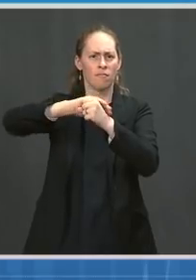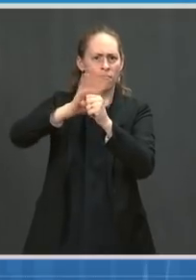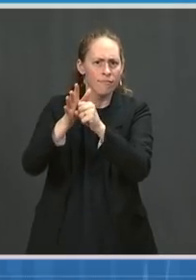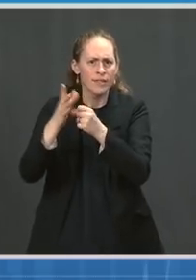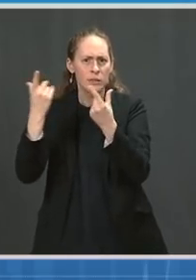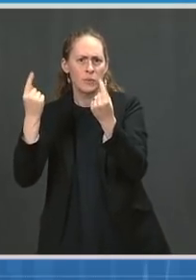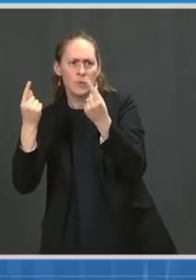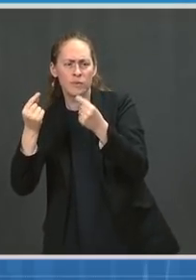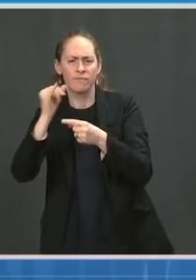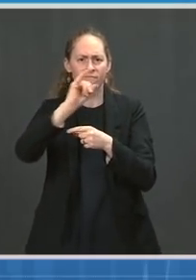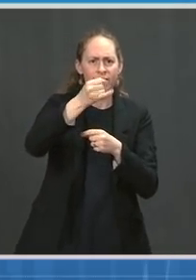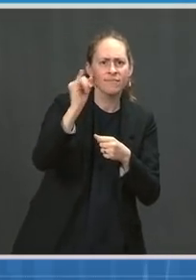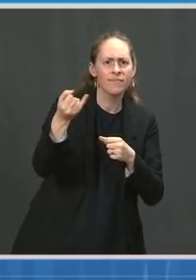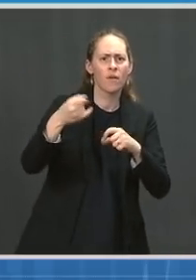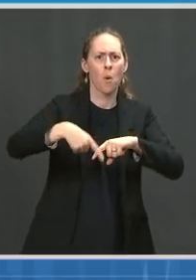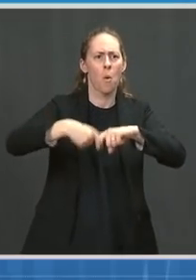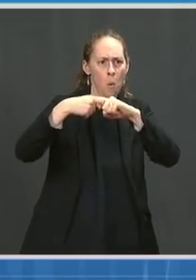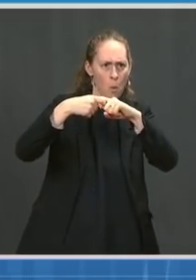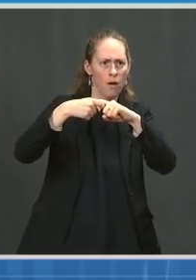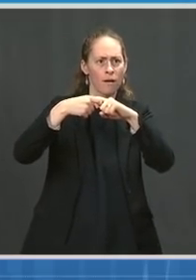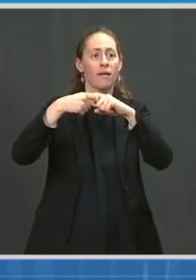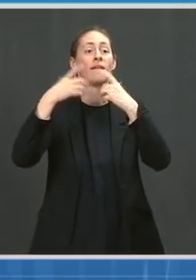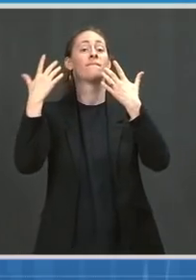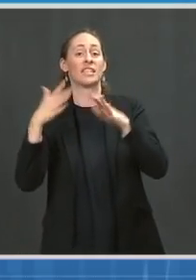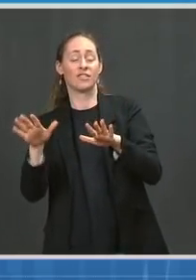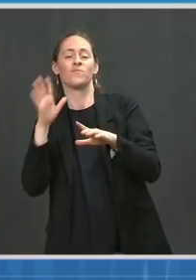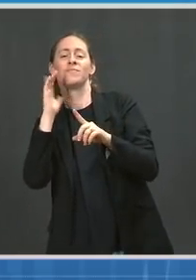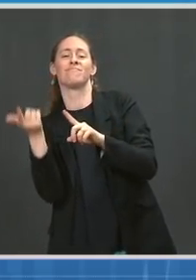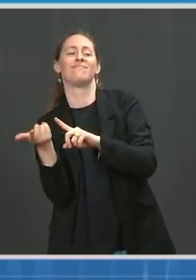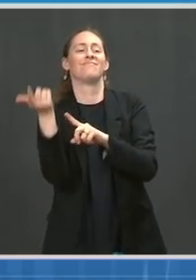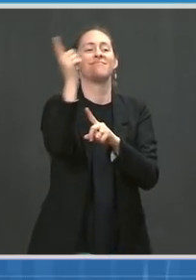followed by Dr. Fauci who will also provide his perspective on J&J.